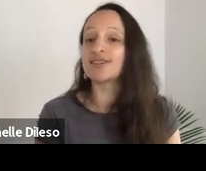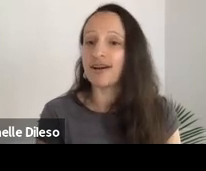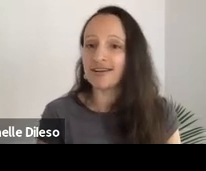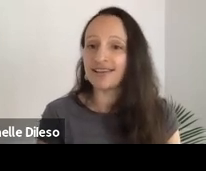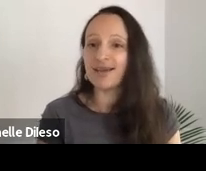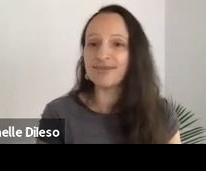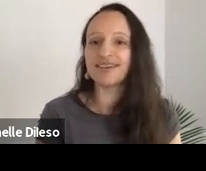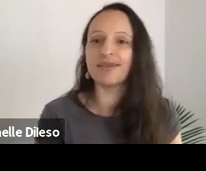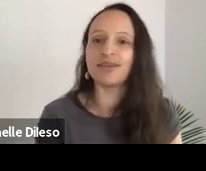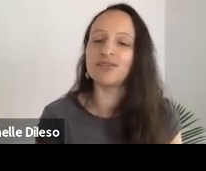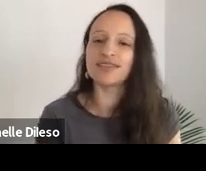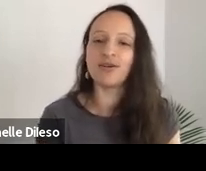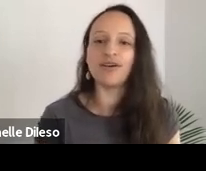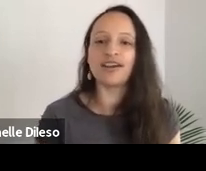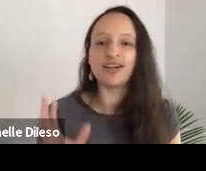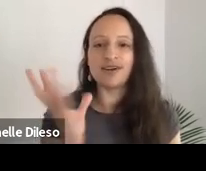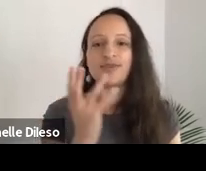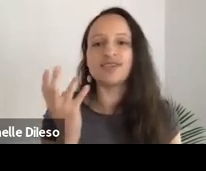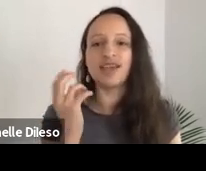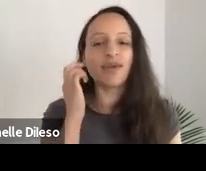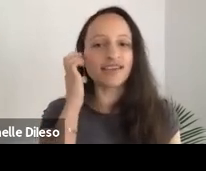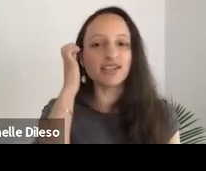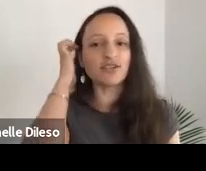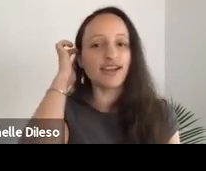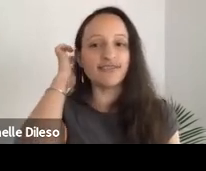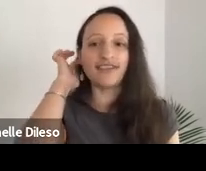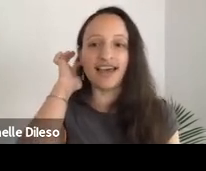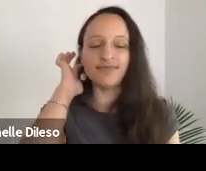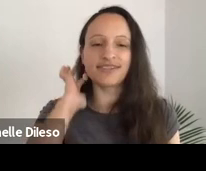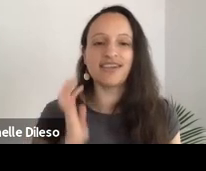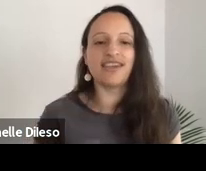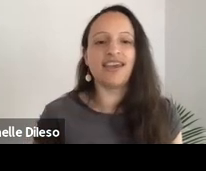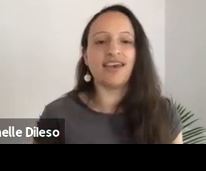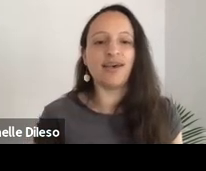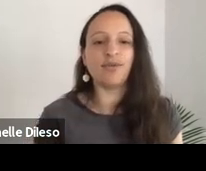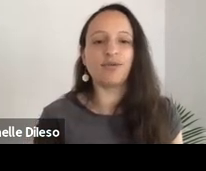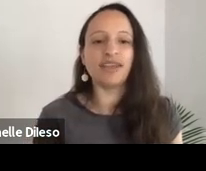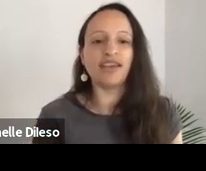It's right next to our art lab, and we use that whole area of our museum as the Creative Labs.